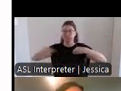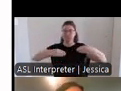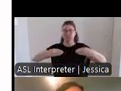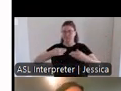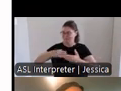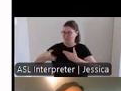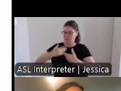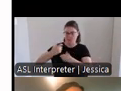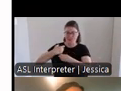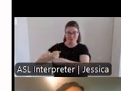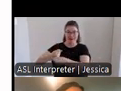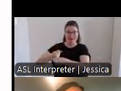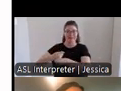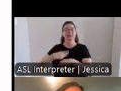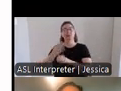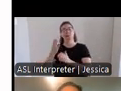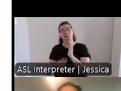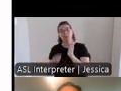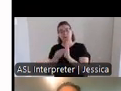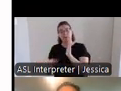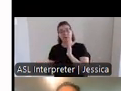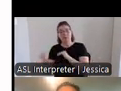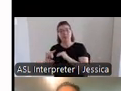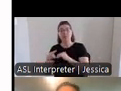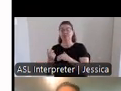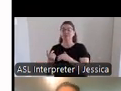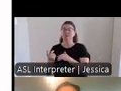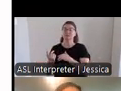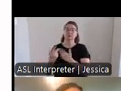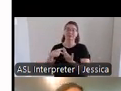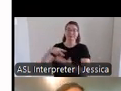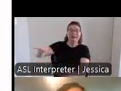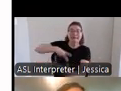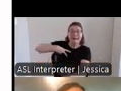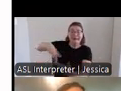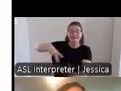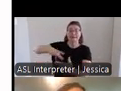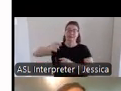So there are students who have done, they've put on a dance performance, or they've done a fashion show,